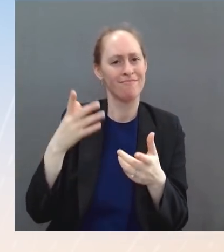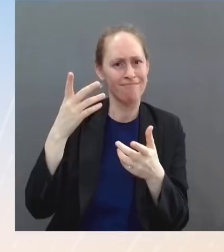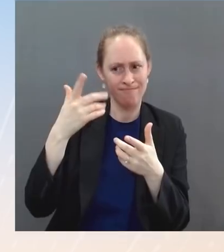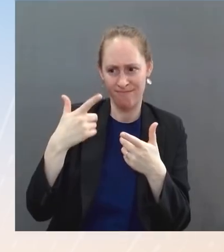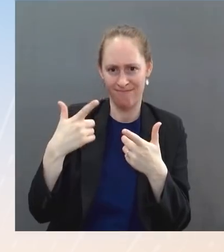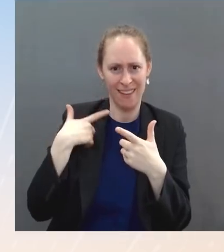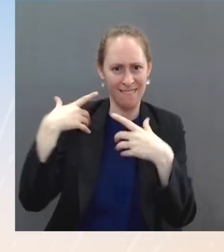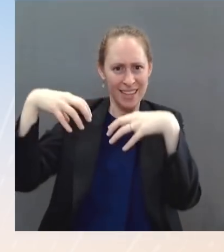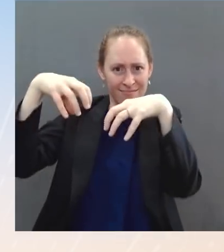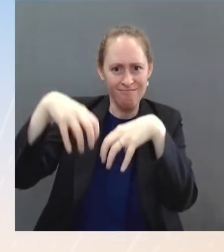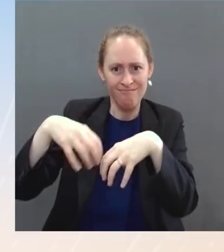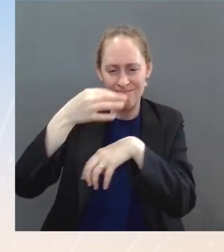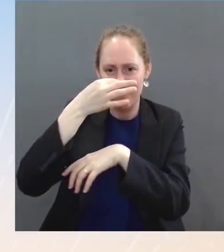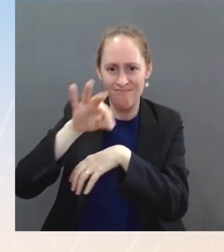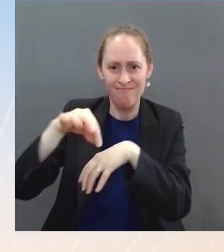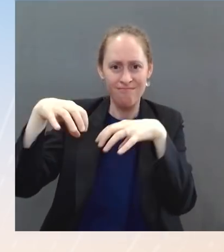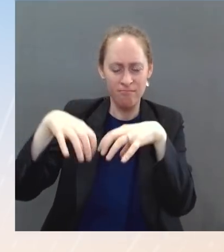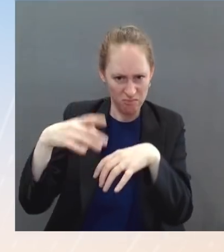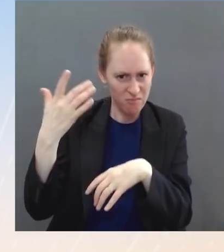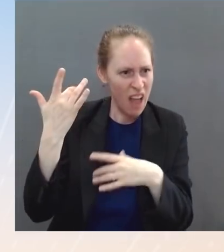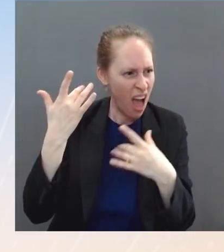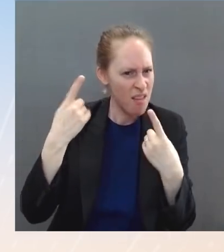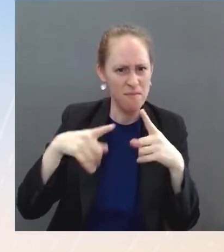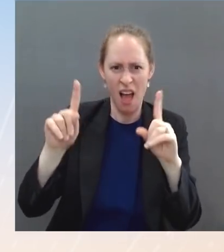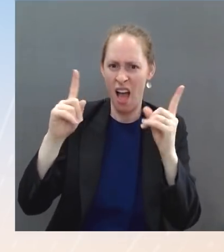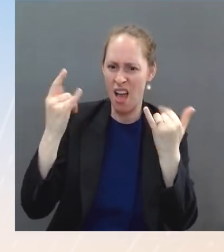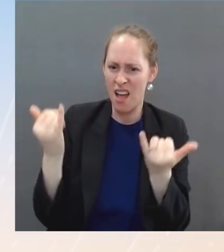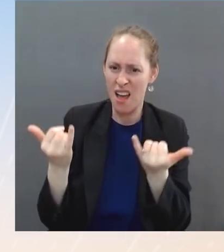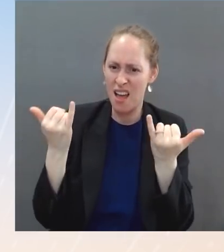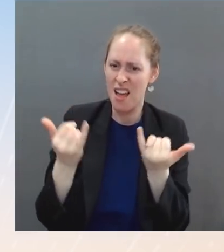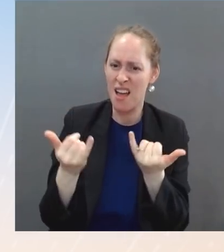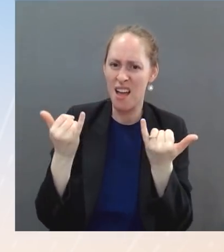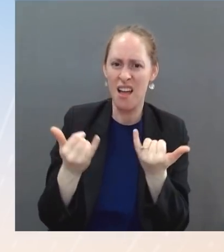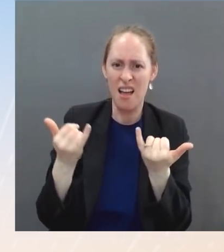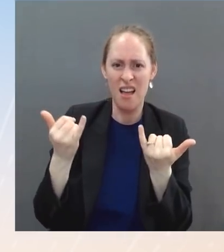Ms. Psaki: Well, I would say, first, I have known them both for some time.